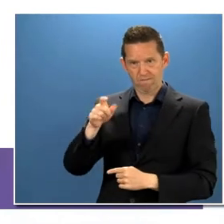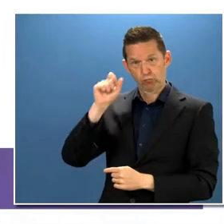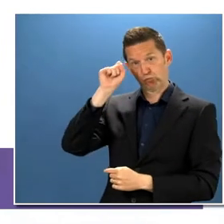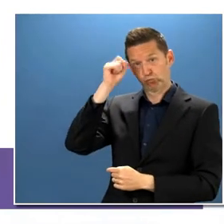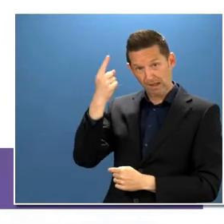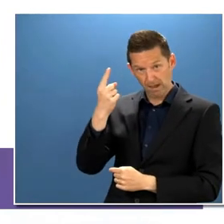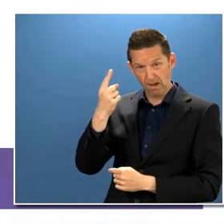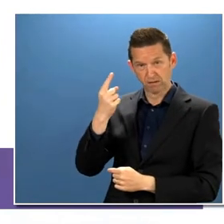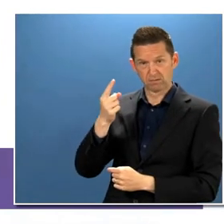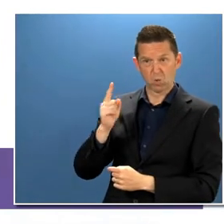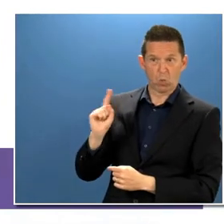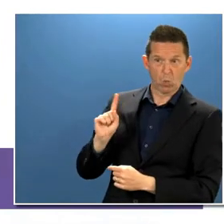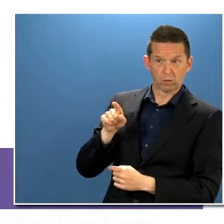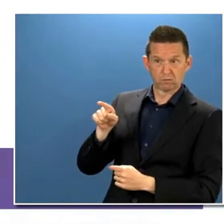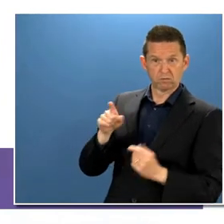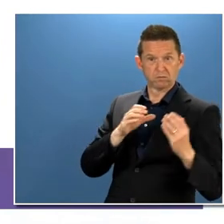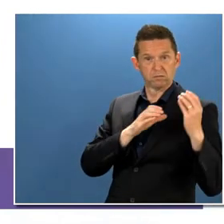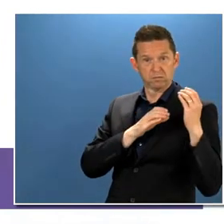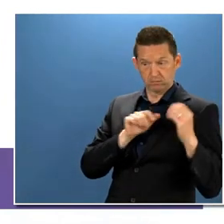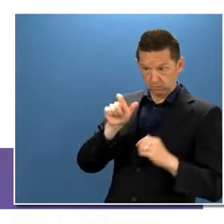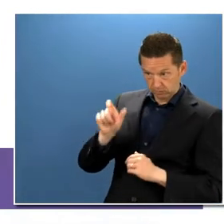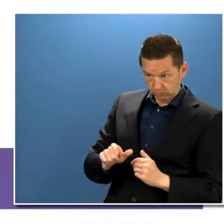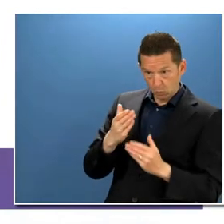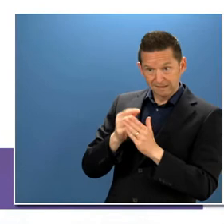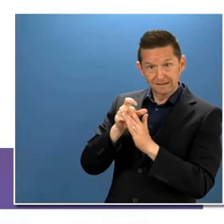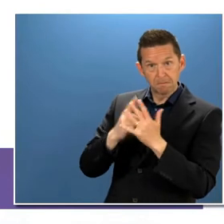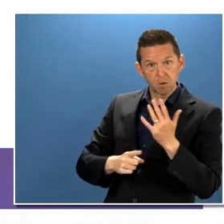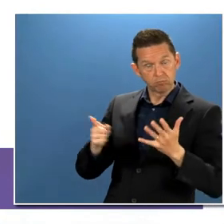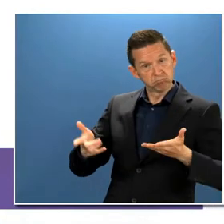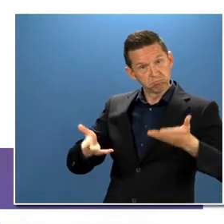about whether a person with a disability would be able to put their life on hold